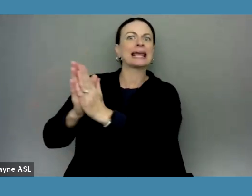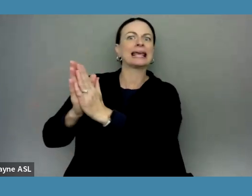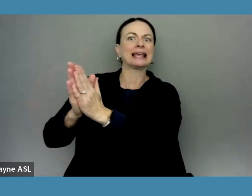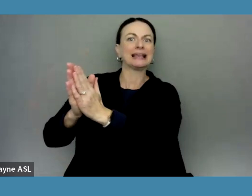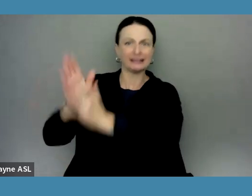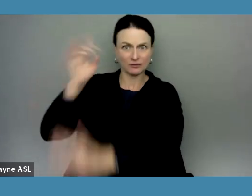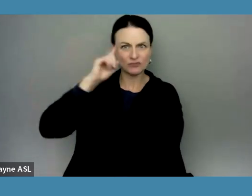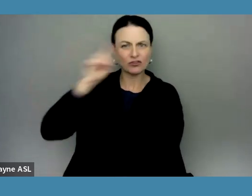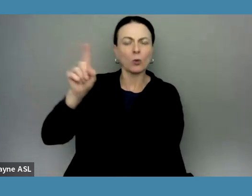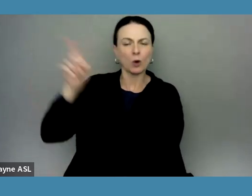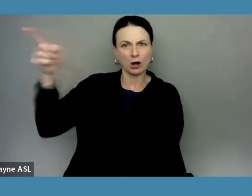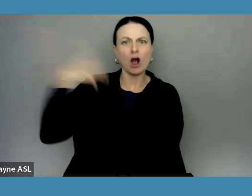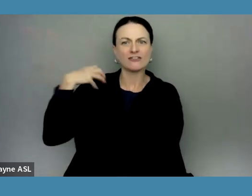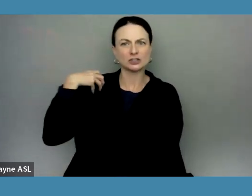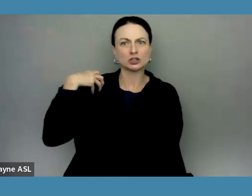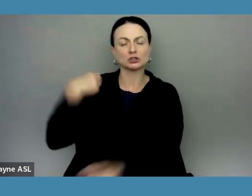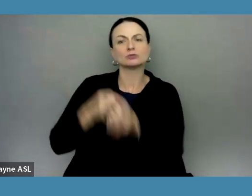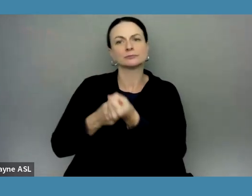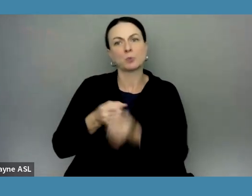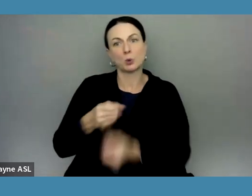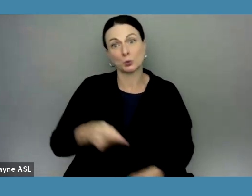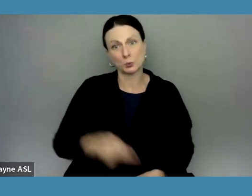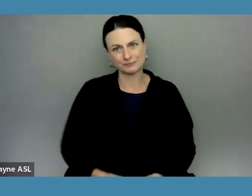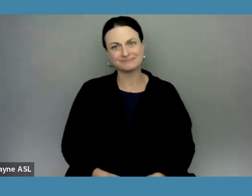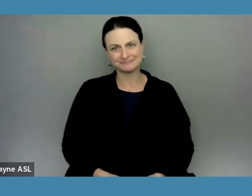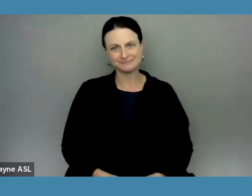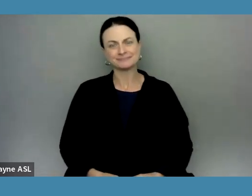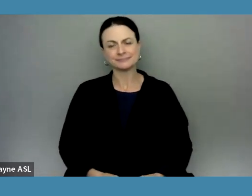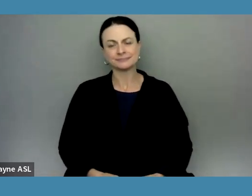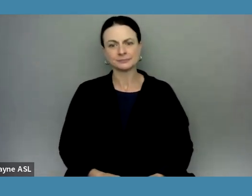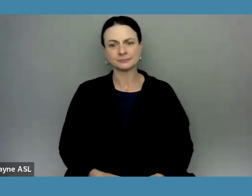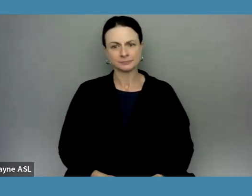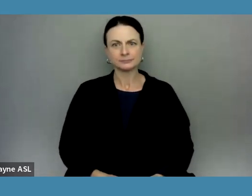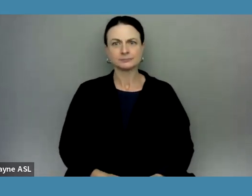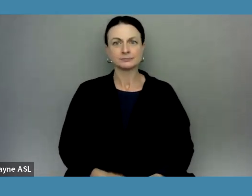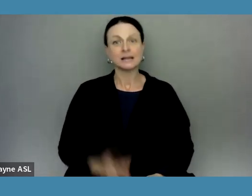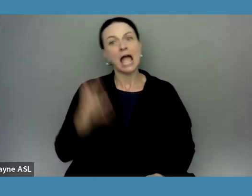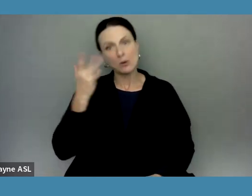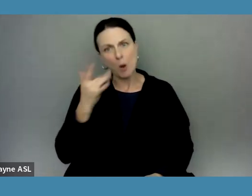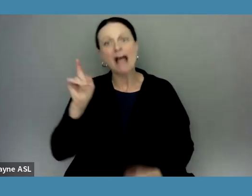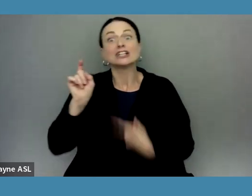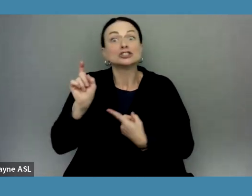to rule in your favor and why they should rule in your favor.